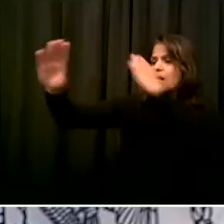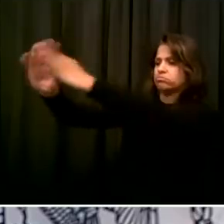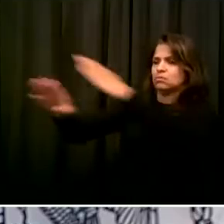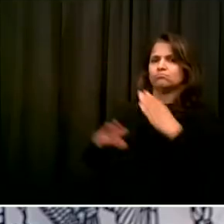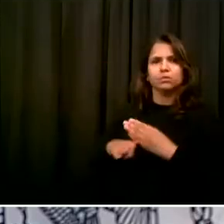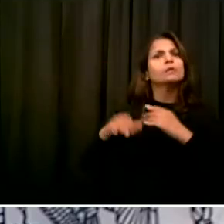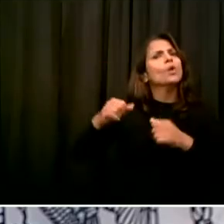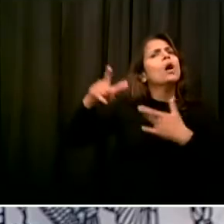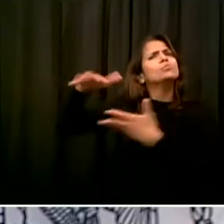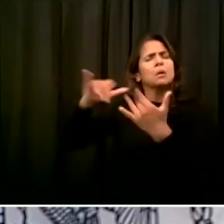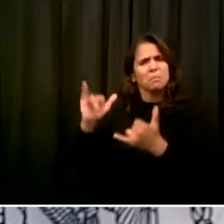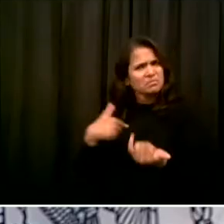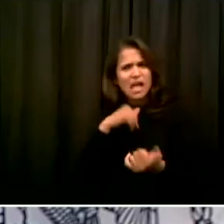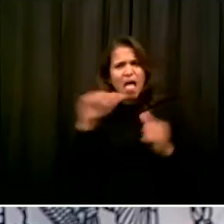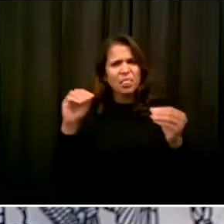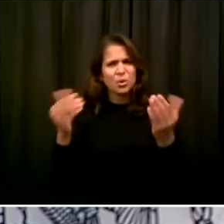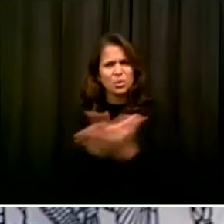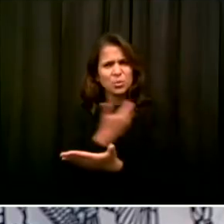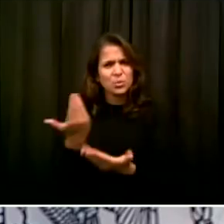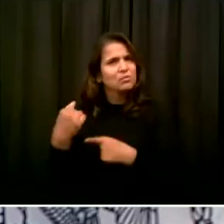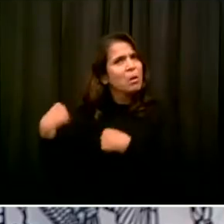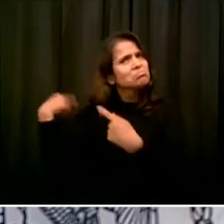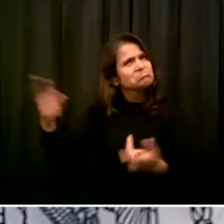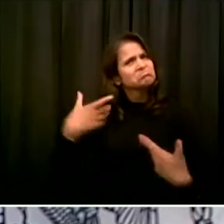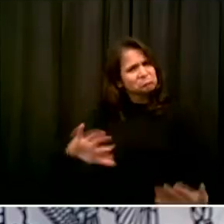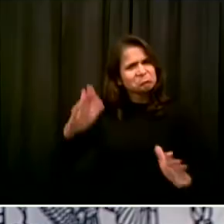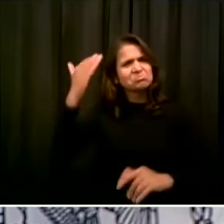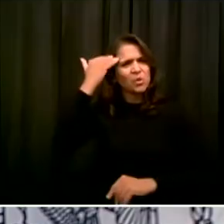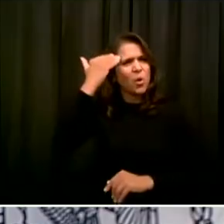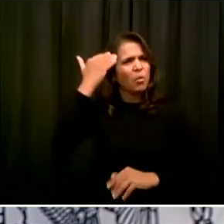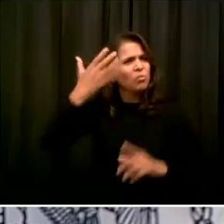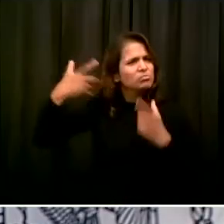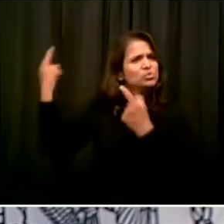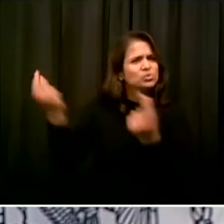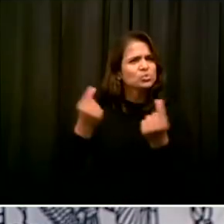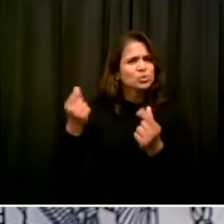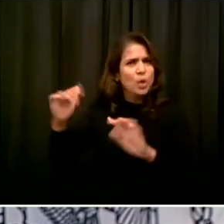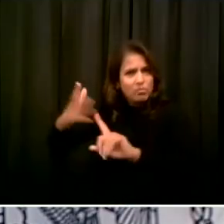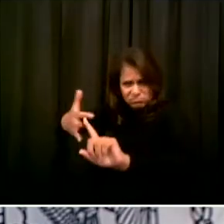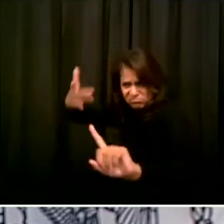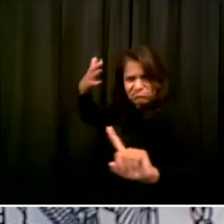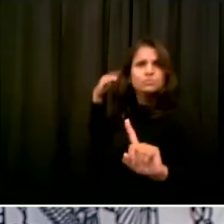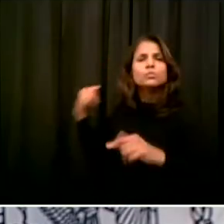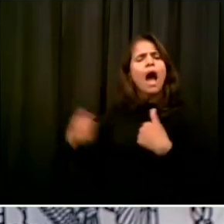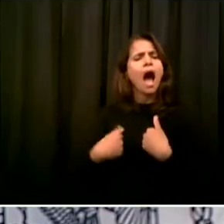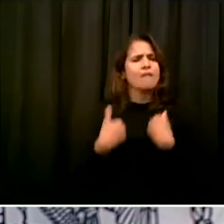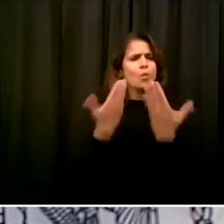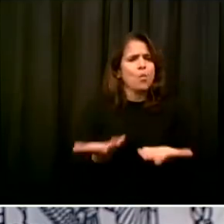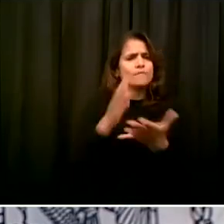CLOSER ALL SORTS OF THINGS. SO IT IS NOT MYSTERIOUS TO